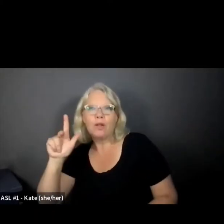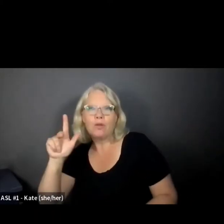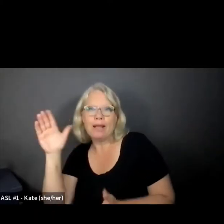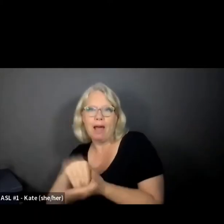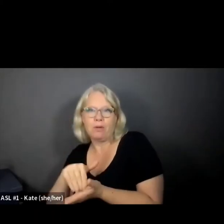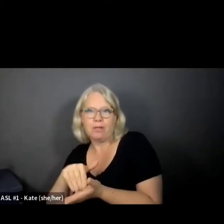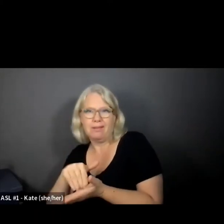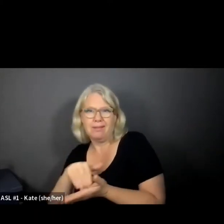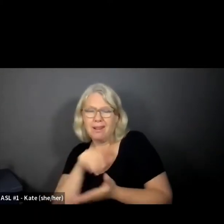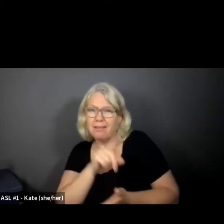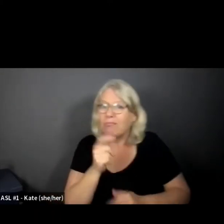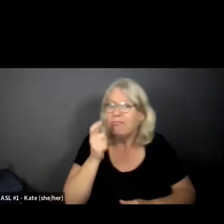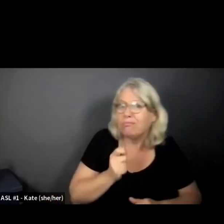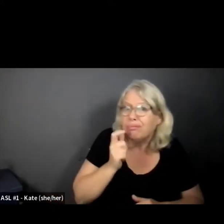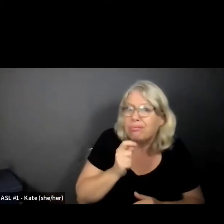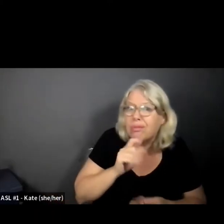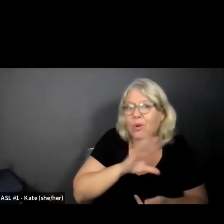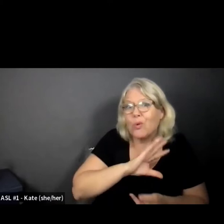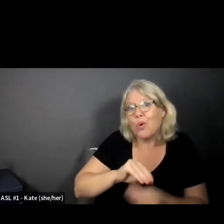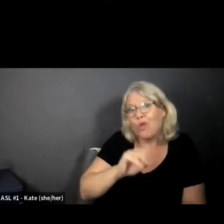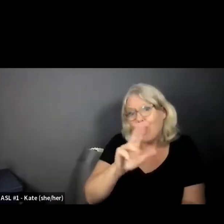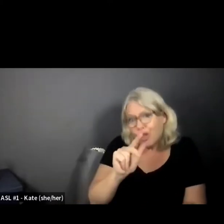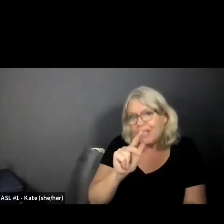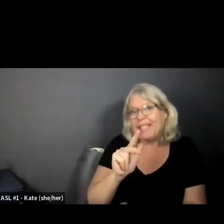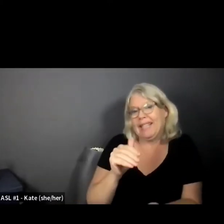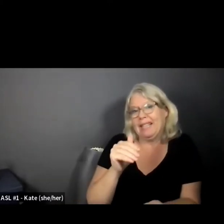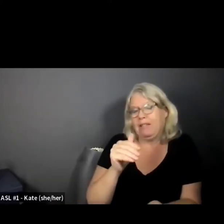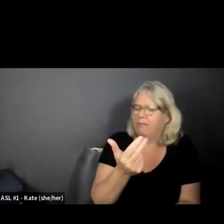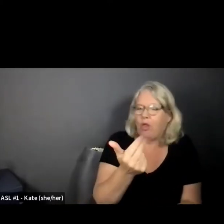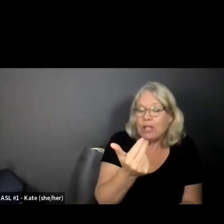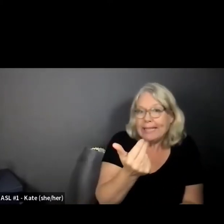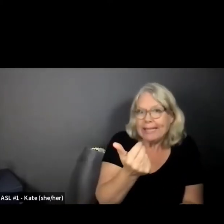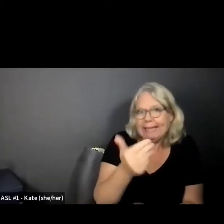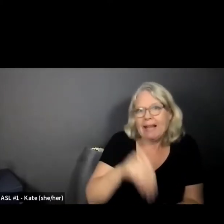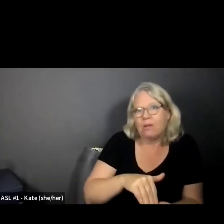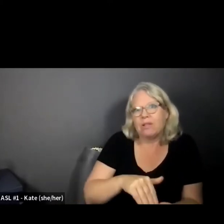PEOPLE WITH DISABILITIES ARE NOT JUST DOES PROPORTIONATELY INCAPACITATED BY POVERTY BUT